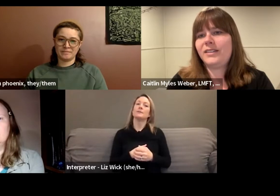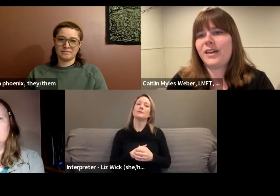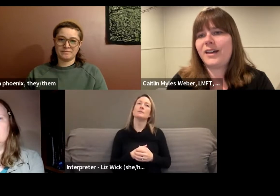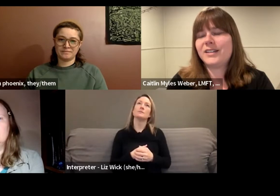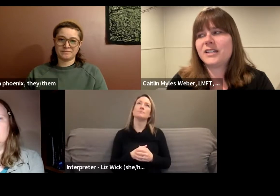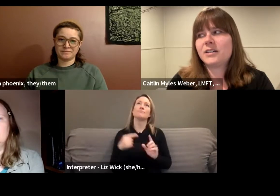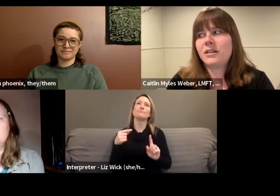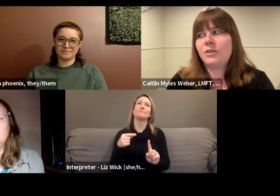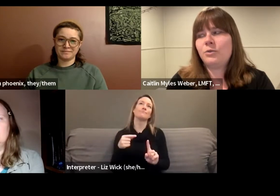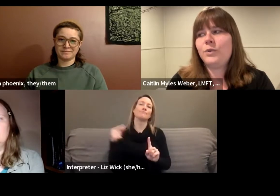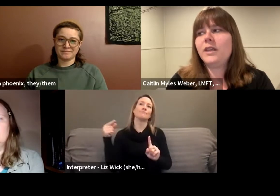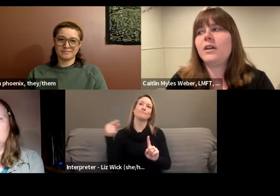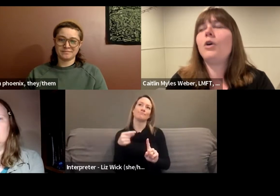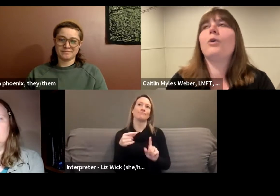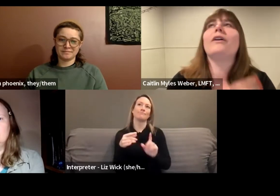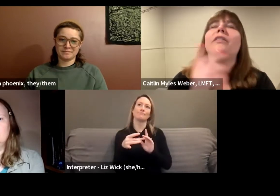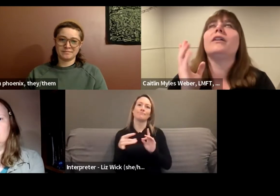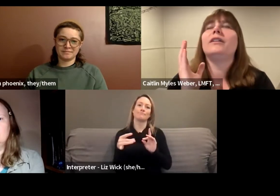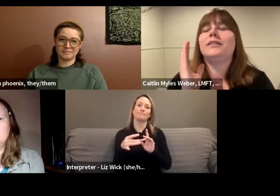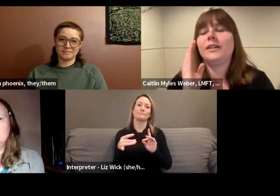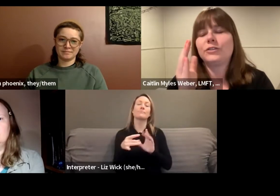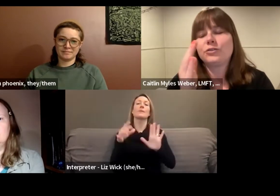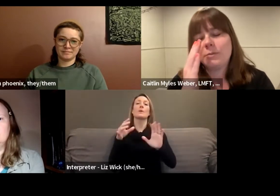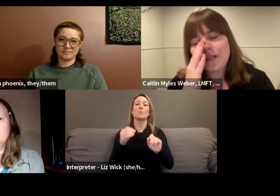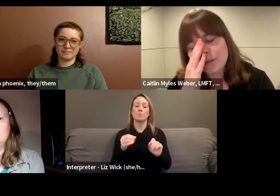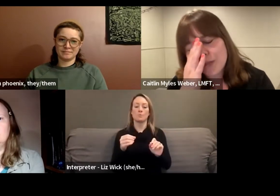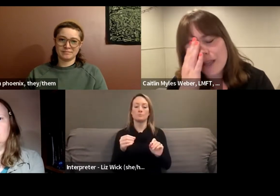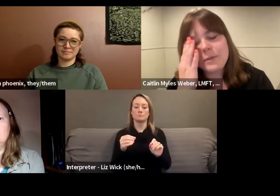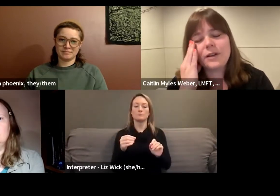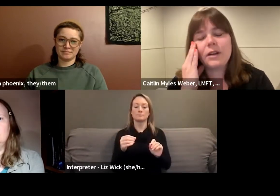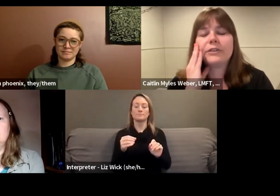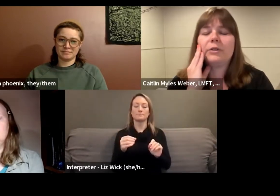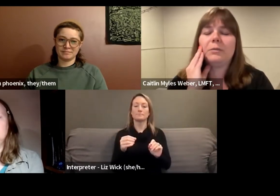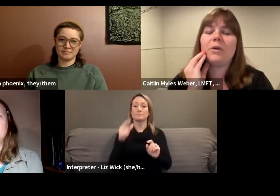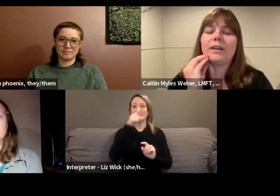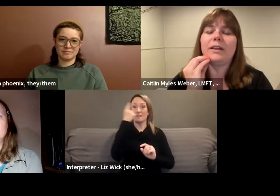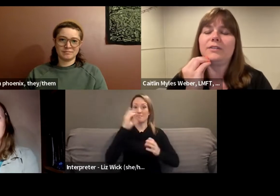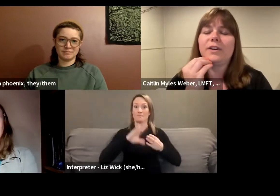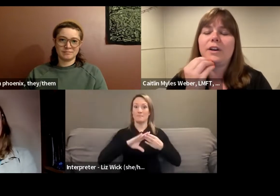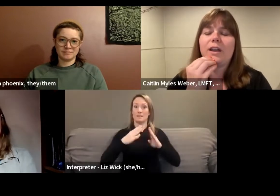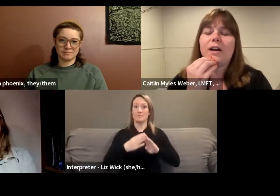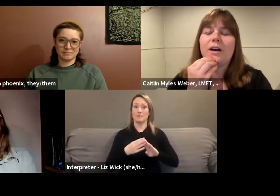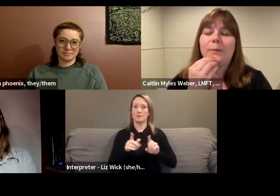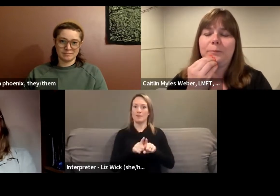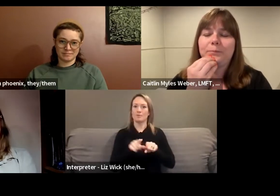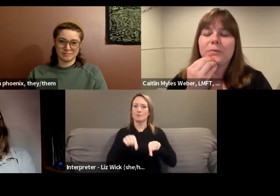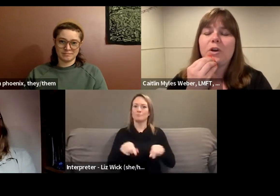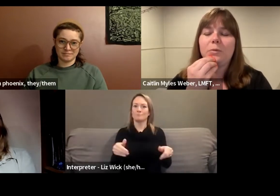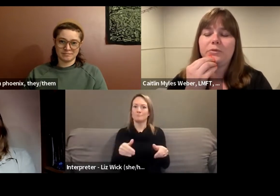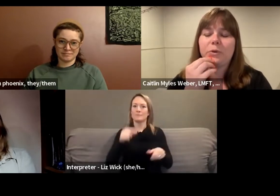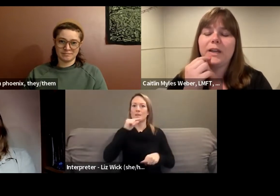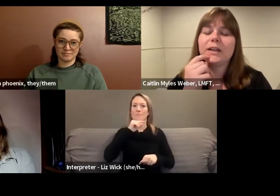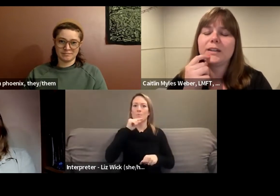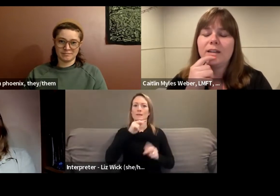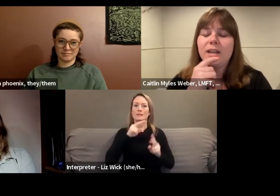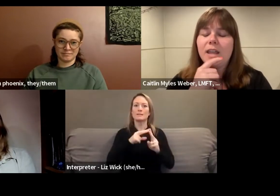is that we... Oh it's an extremely, the black community also in Milwaukee is very homophobic